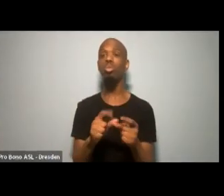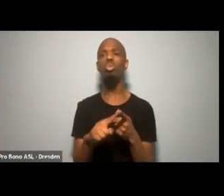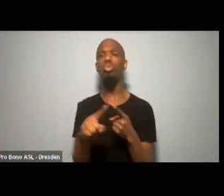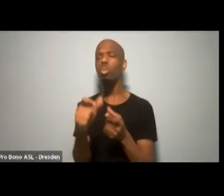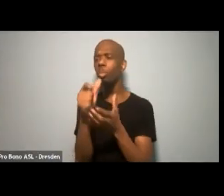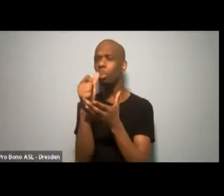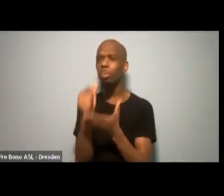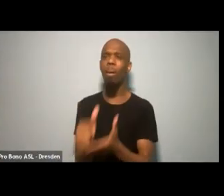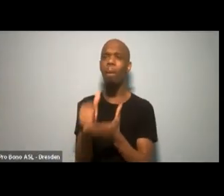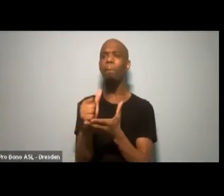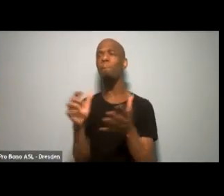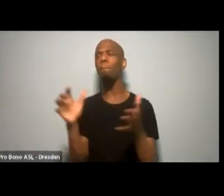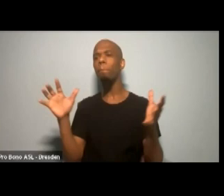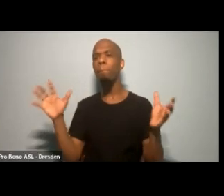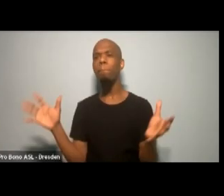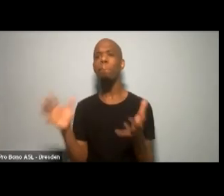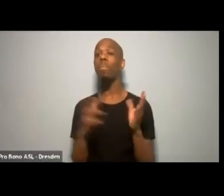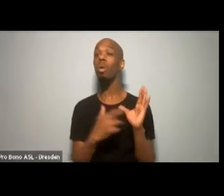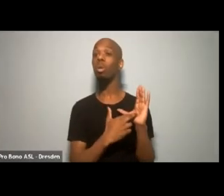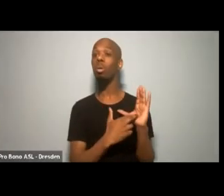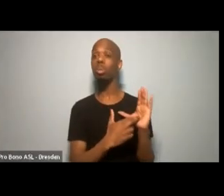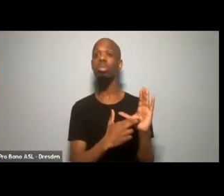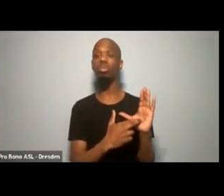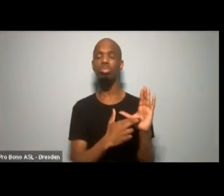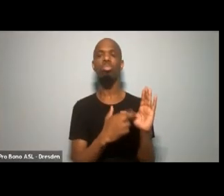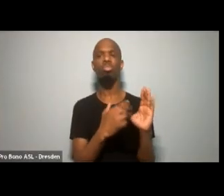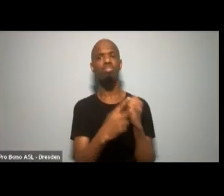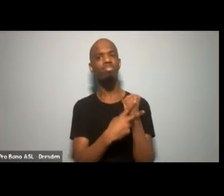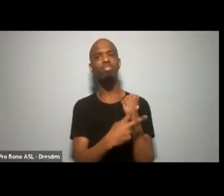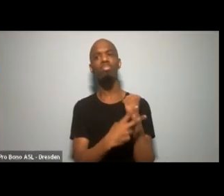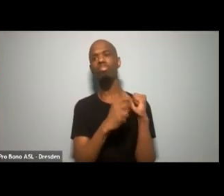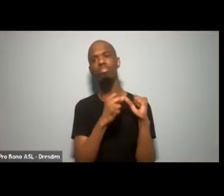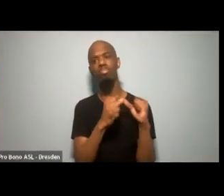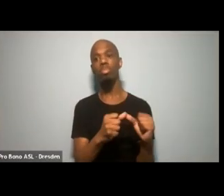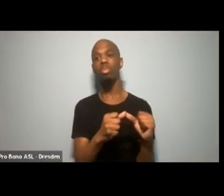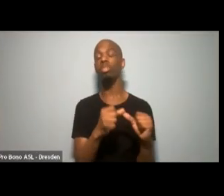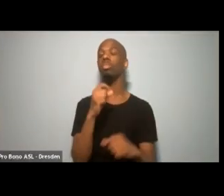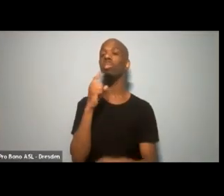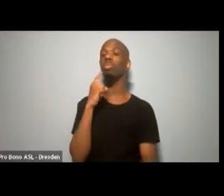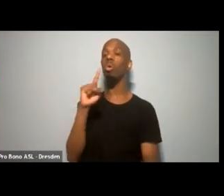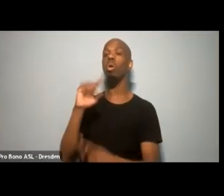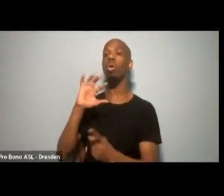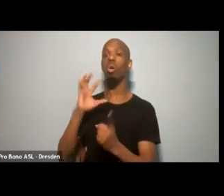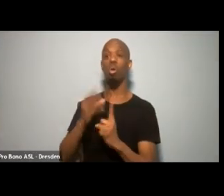of the cultural relics of Nigeria, which are very, very important